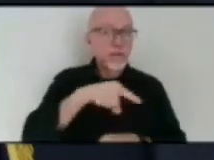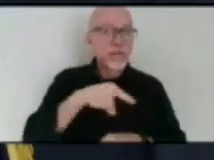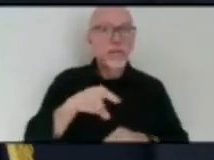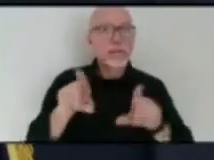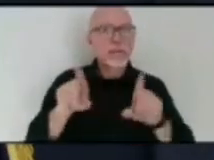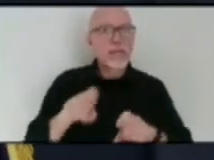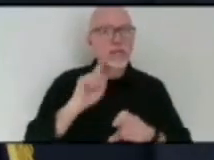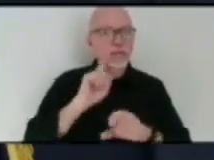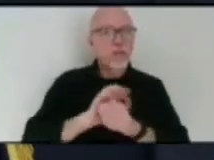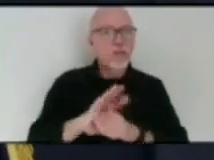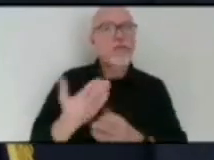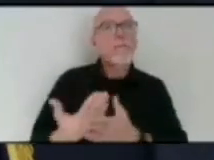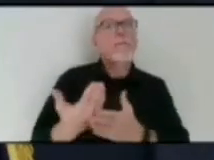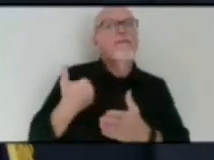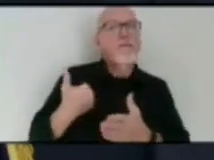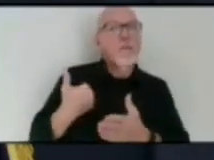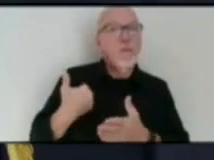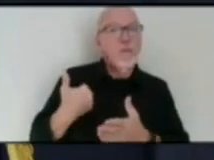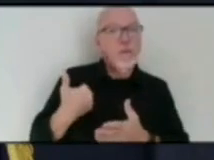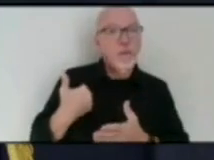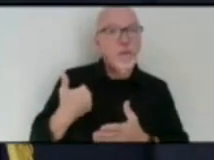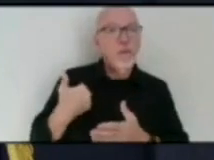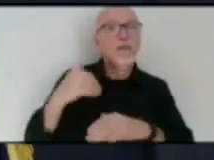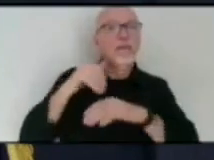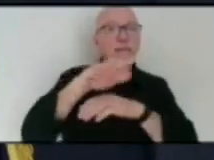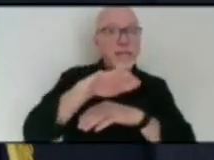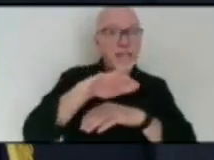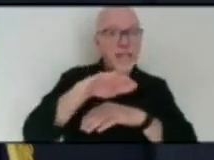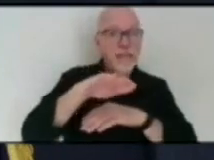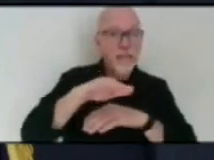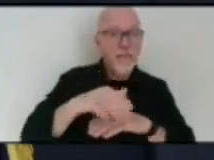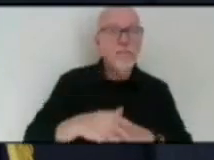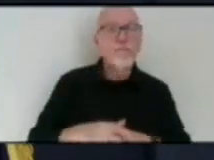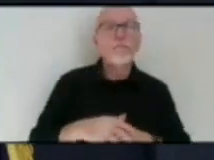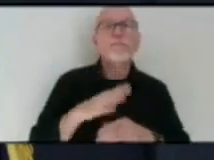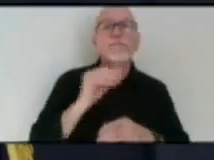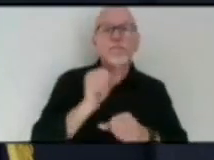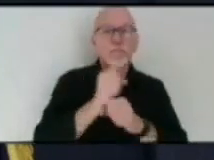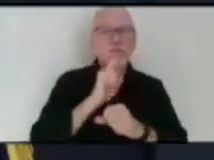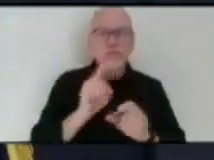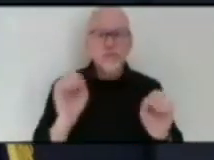before, uh, they deploy and found free of cove it. And then they're tested